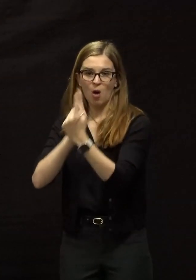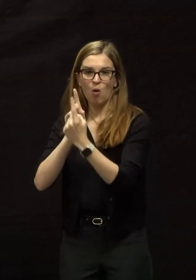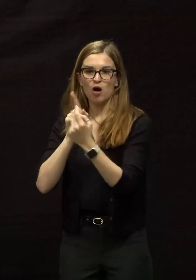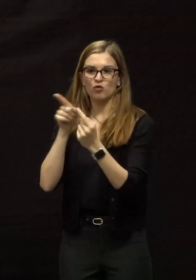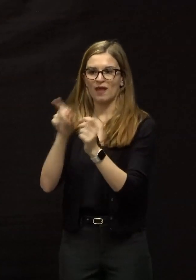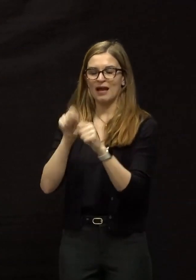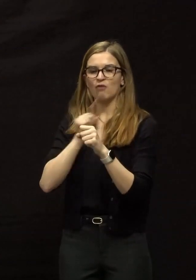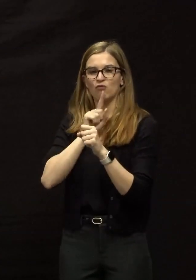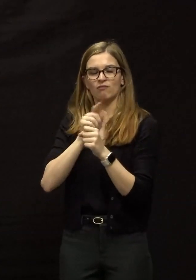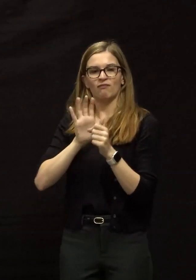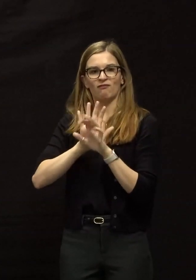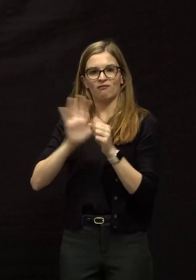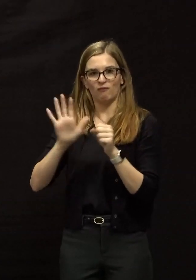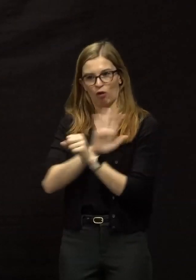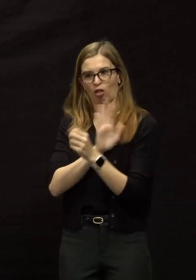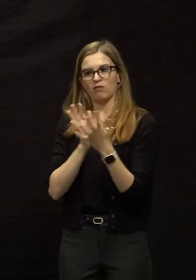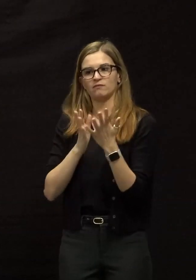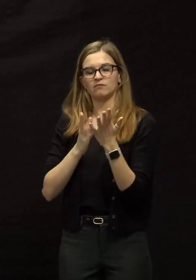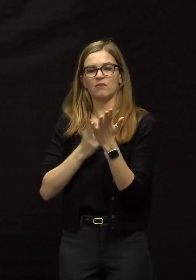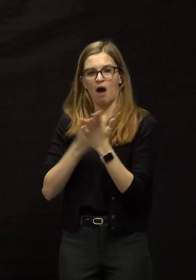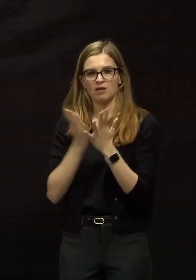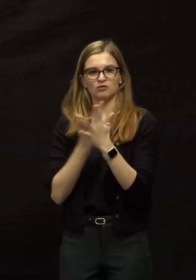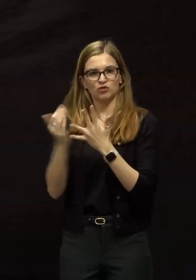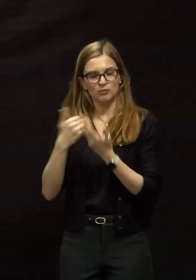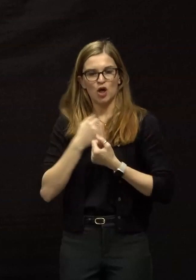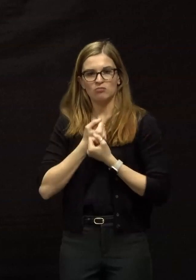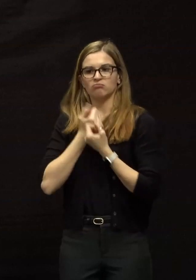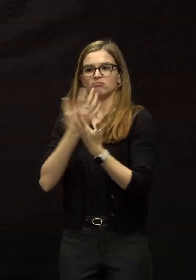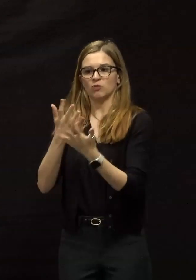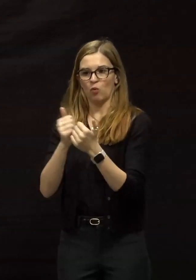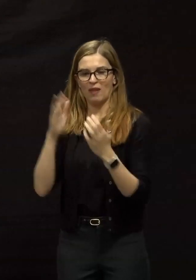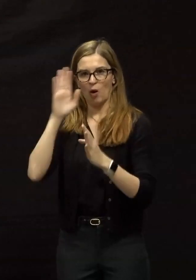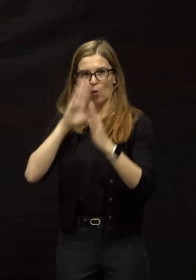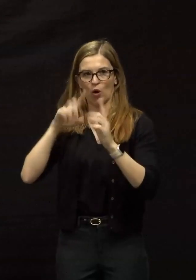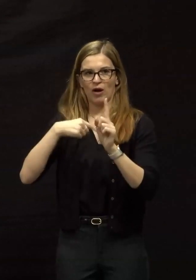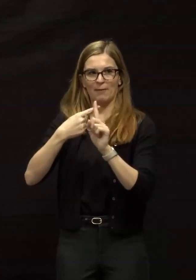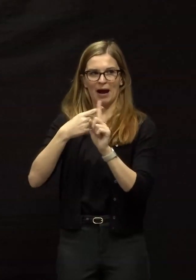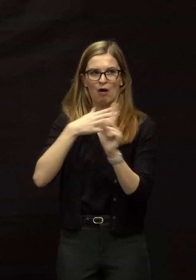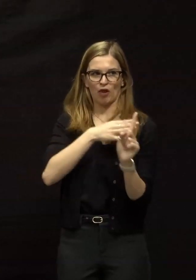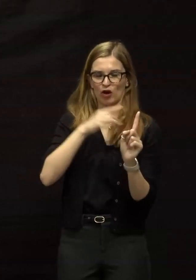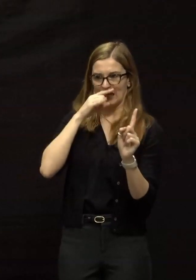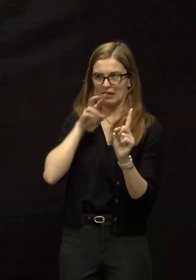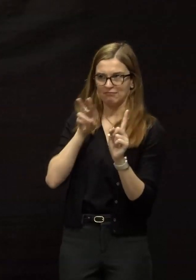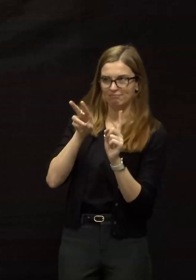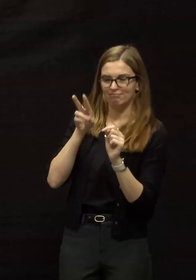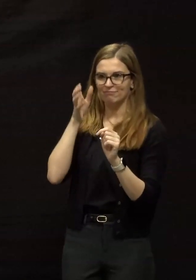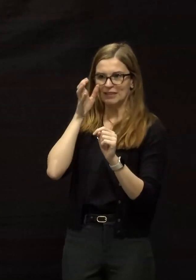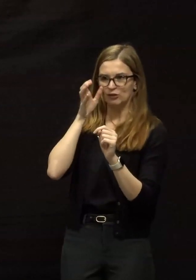or, and then we may also meet with the parents individually to get just the full picture so that, you know,